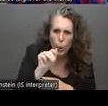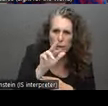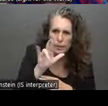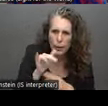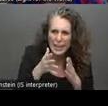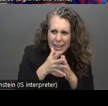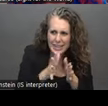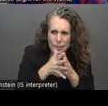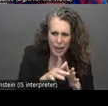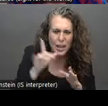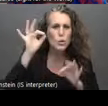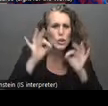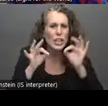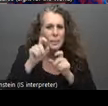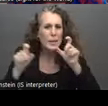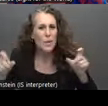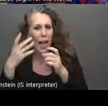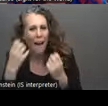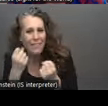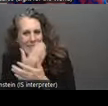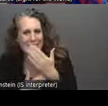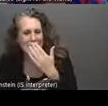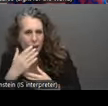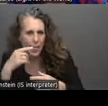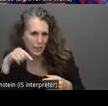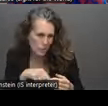of persons with disabilities in Uganda according to the last census.